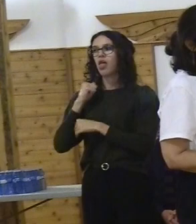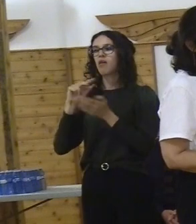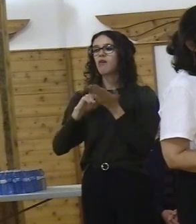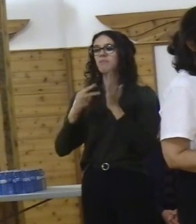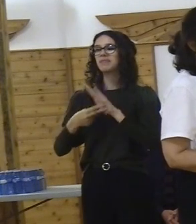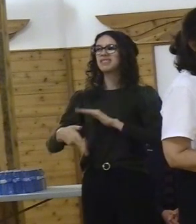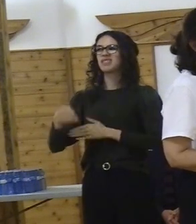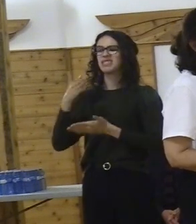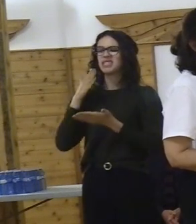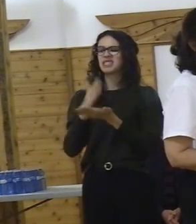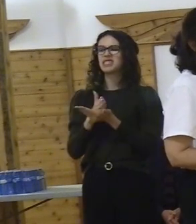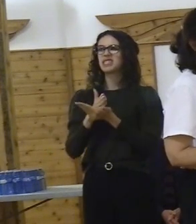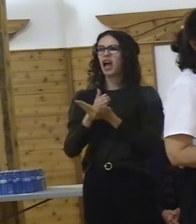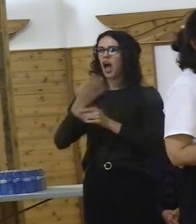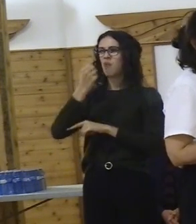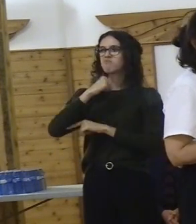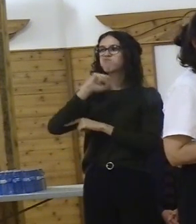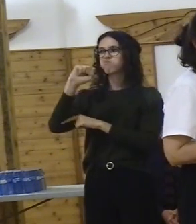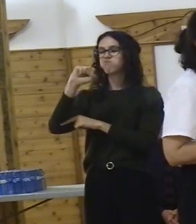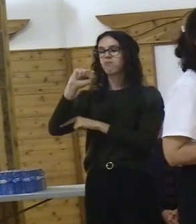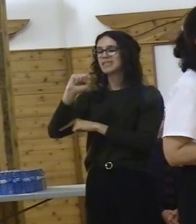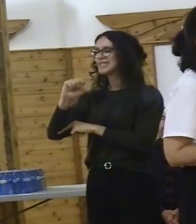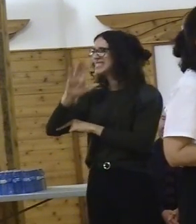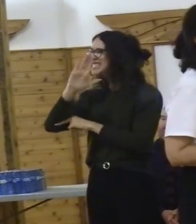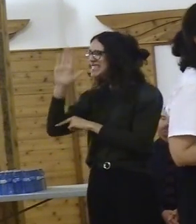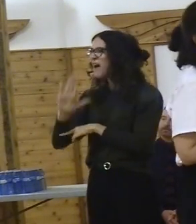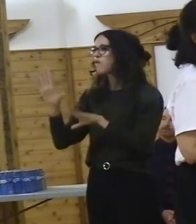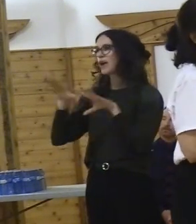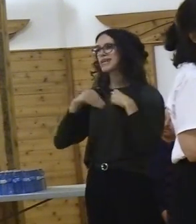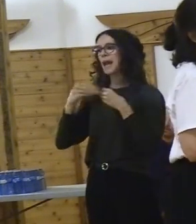Because they will use it against you.